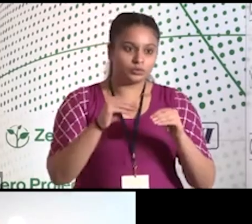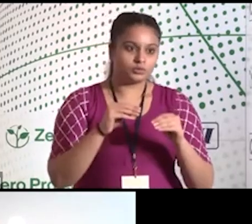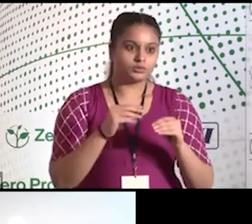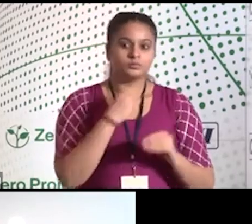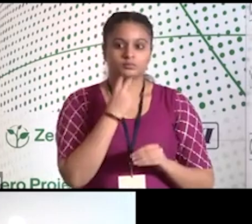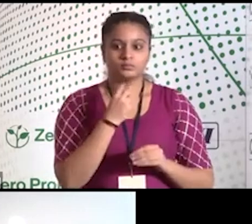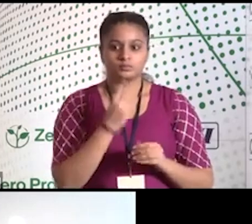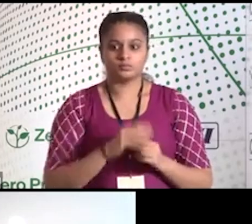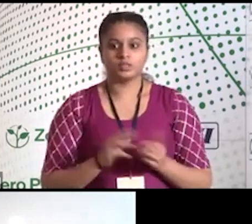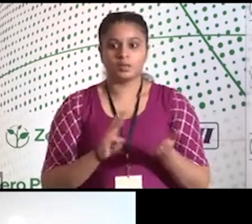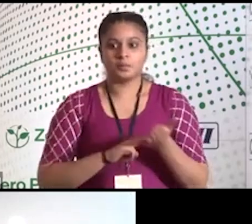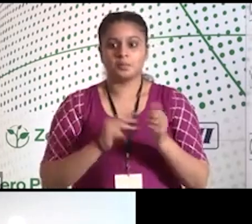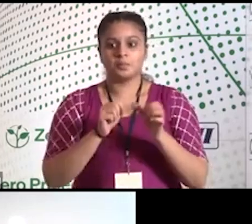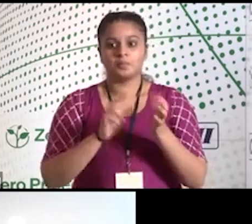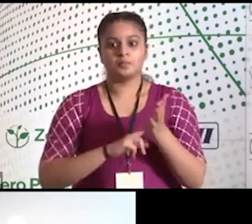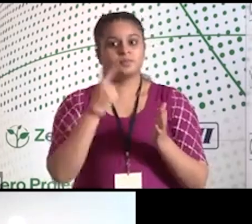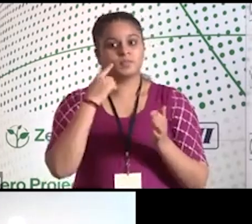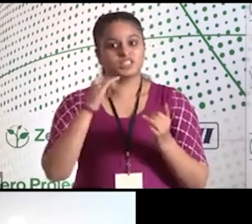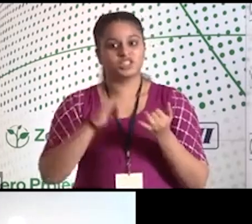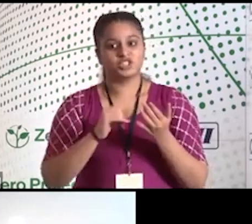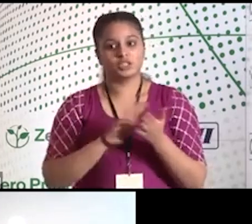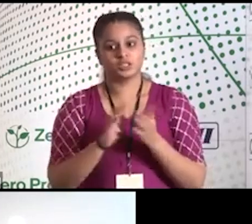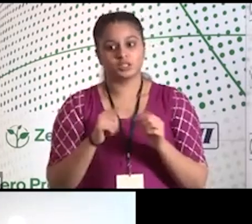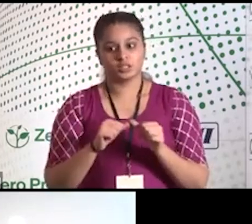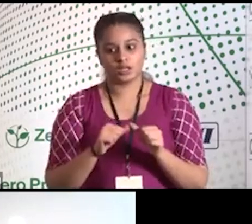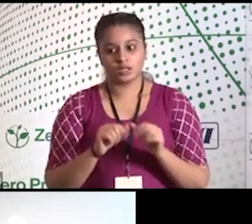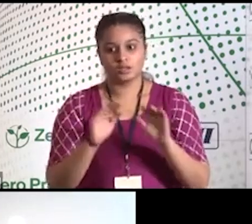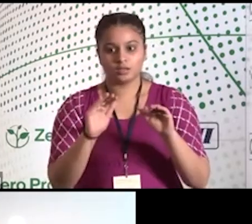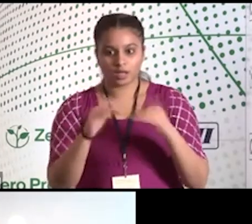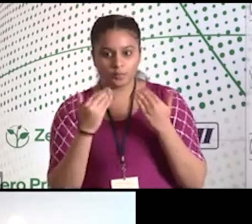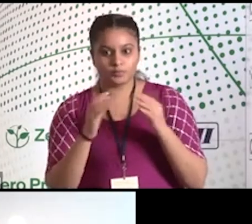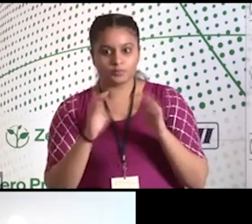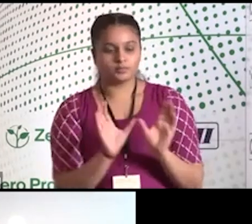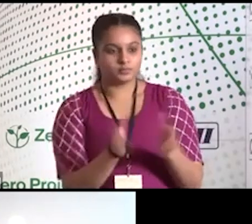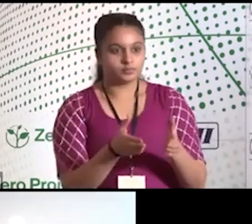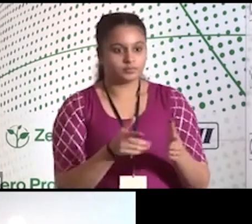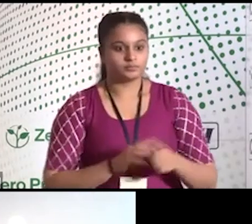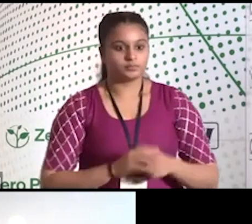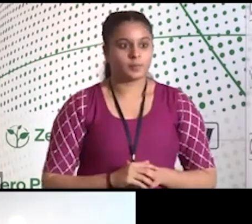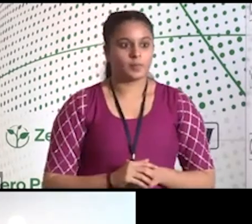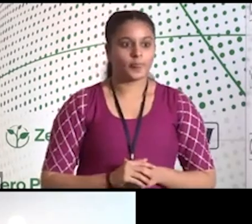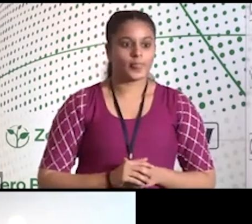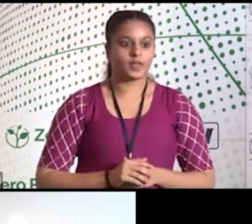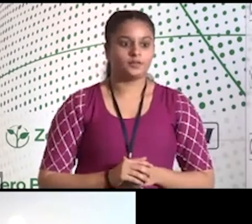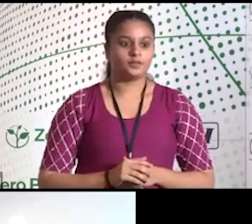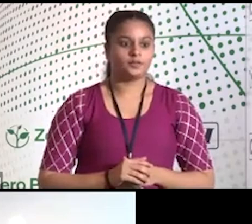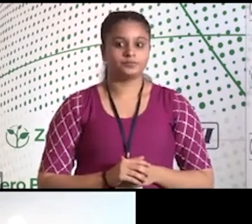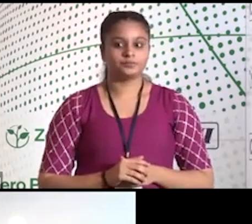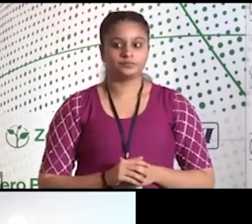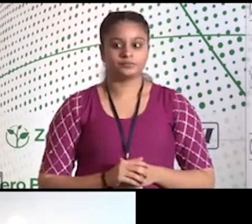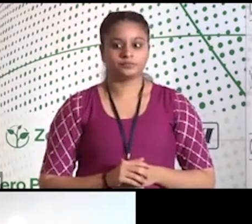to be here from Amazon who looks after the community initiated. A father just broke his leg.